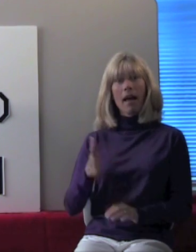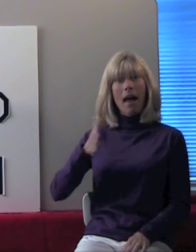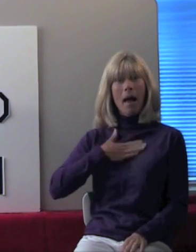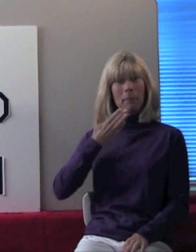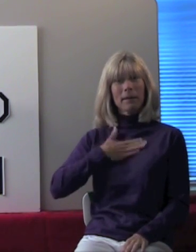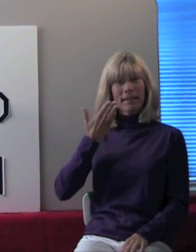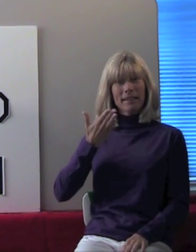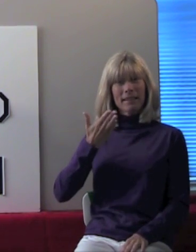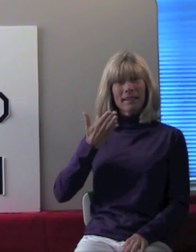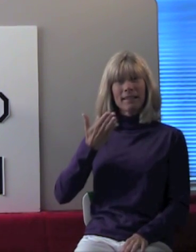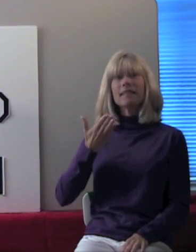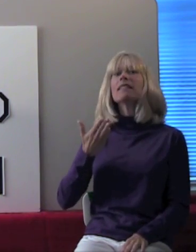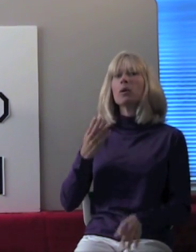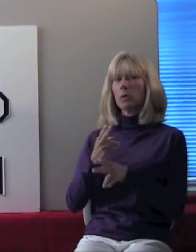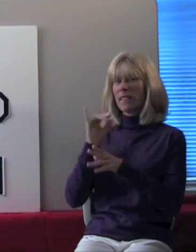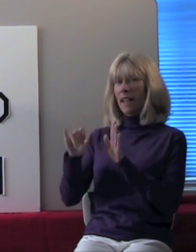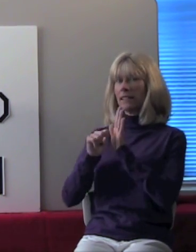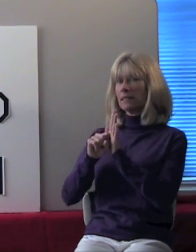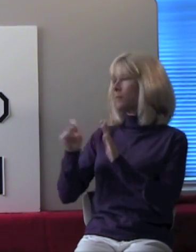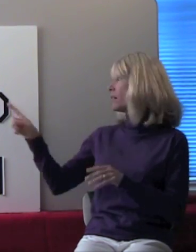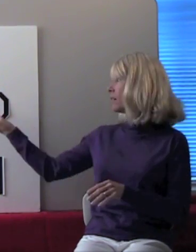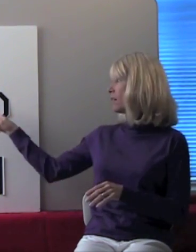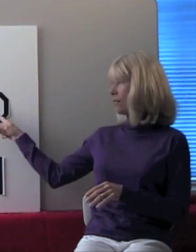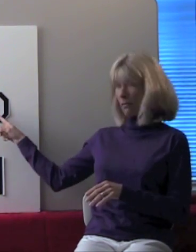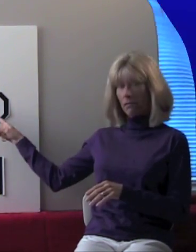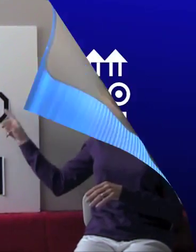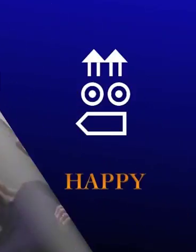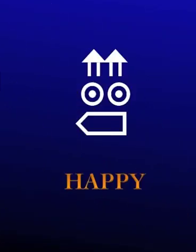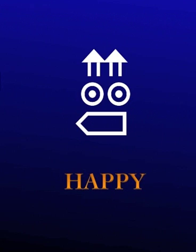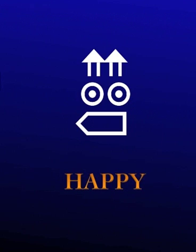HAPPY would use this symbol.